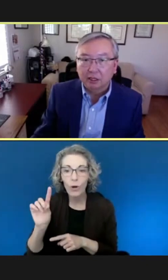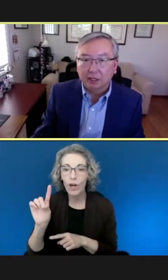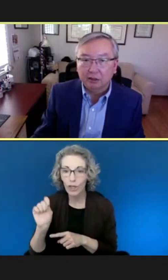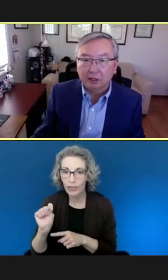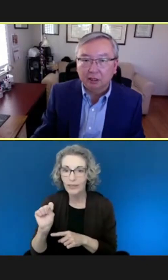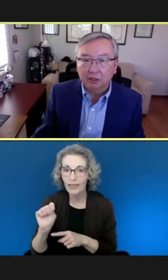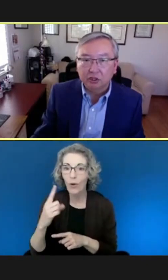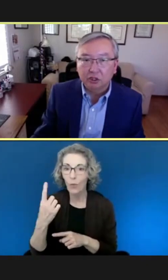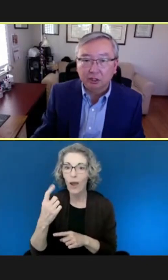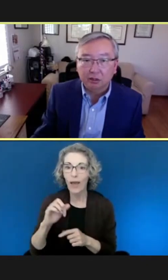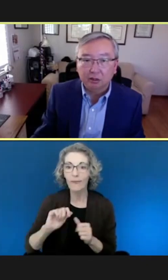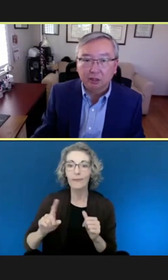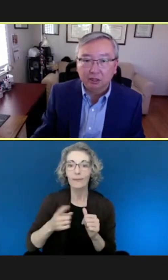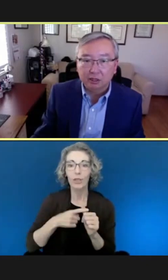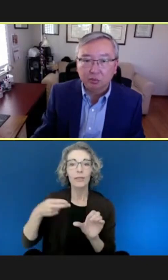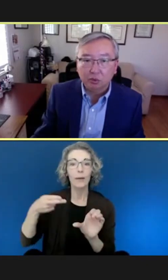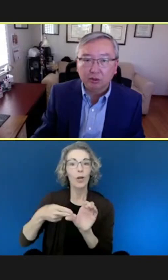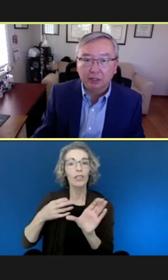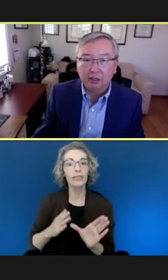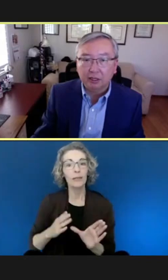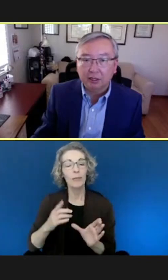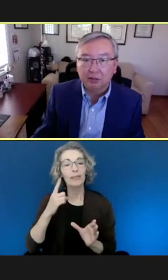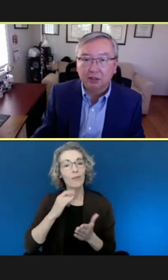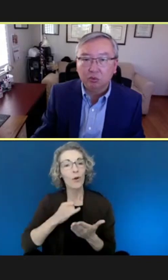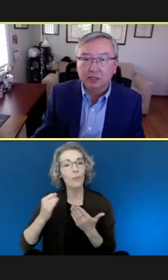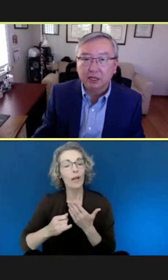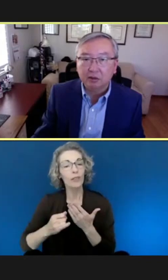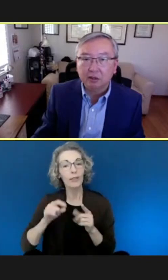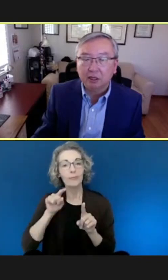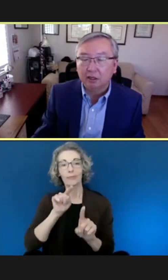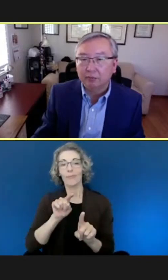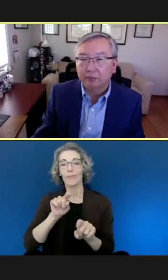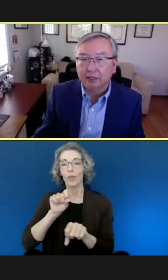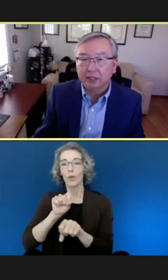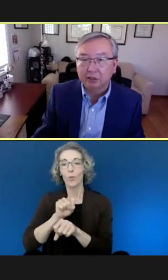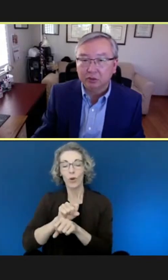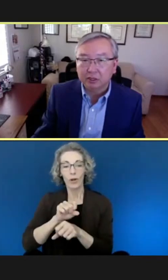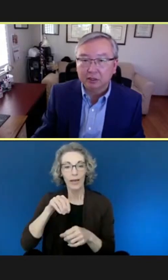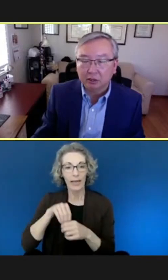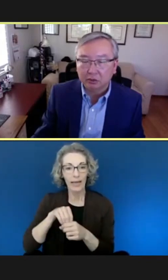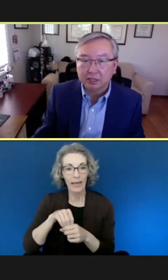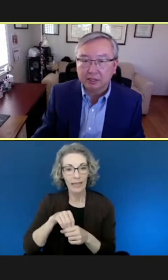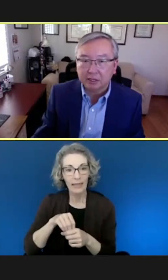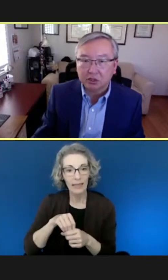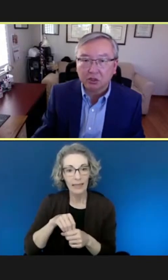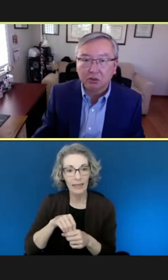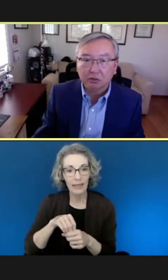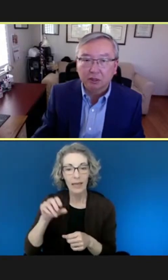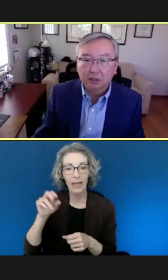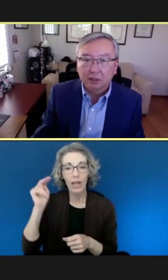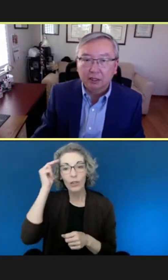And she is working in the Neuroscience Institute,